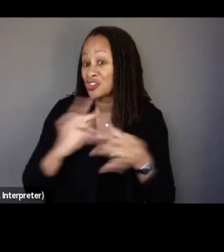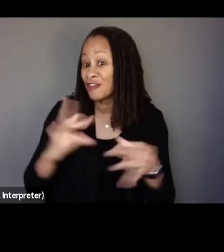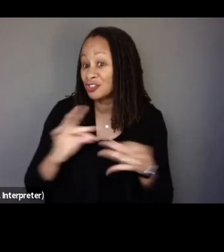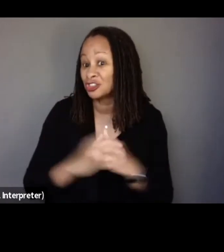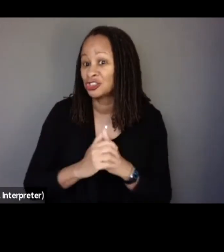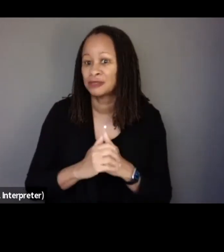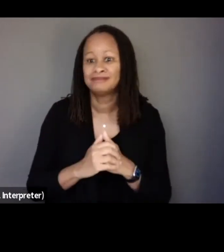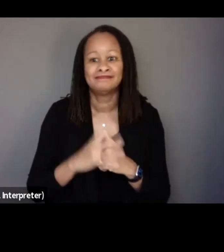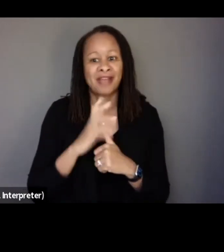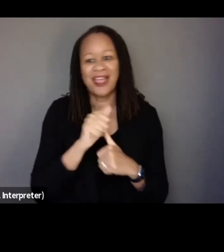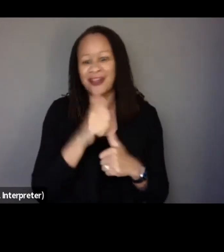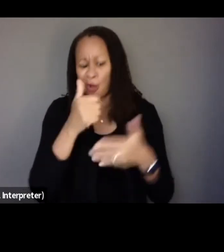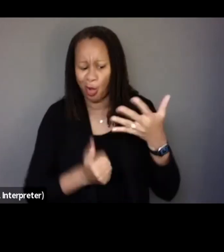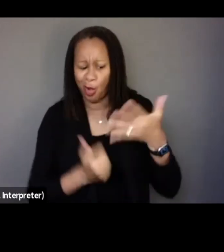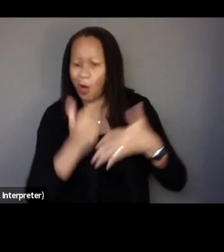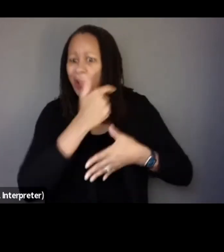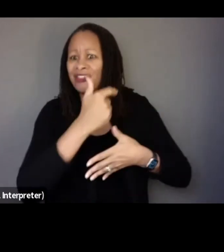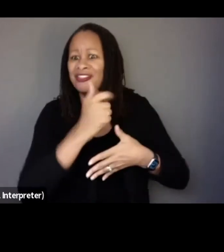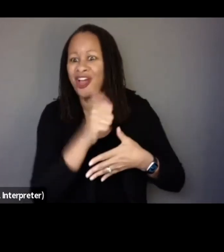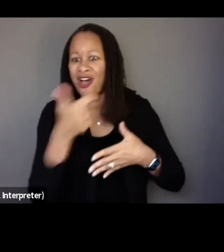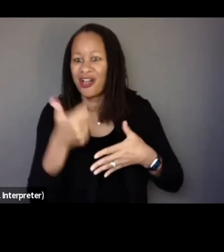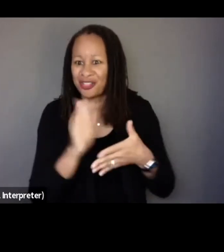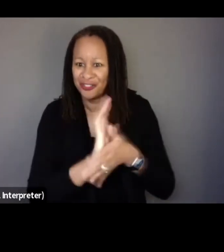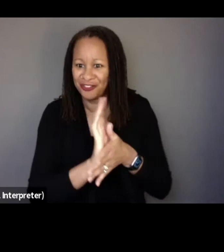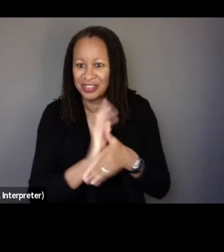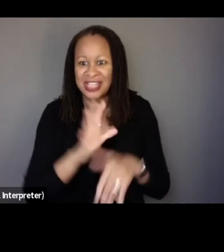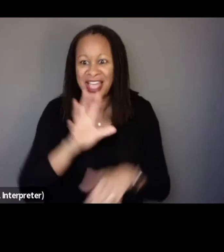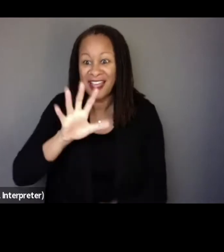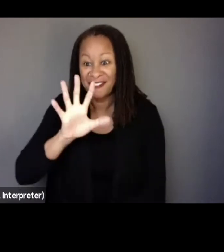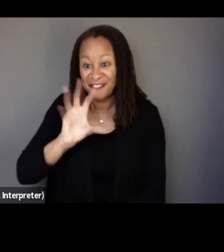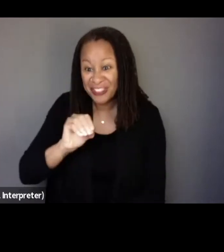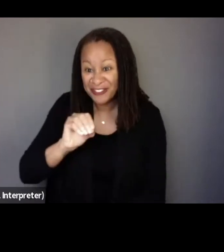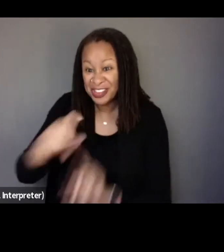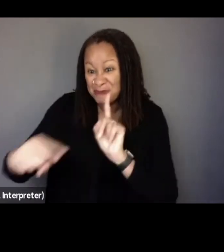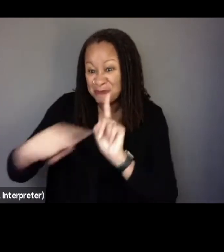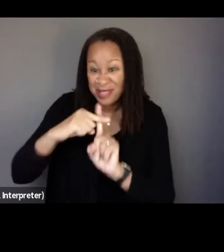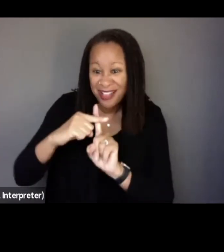and all of our other 50 plus conversations on our website